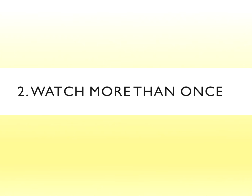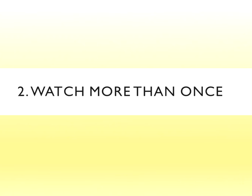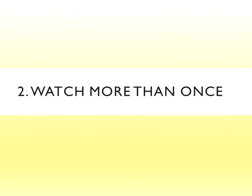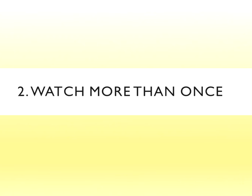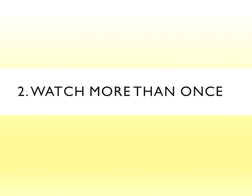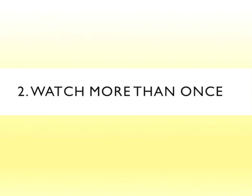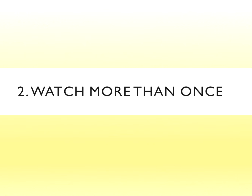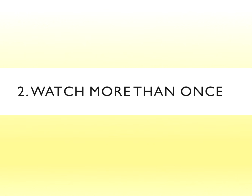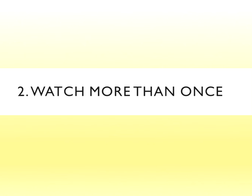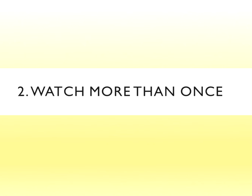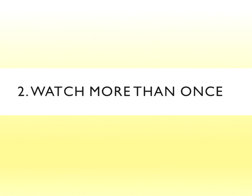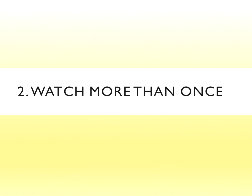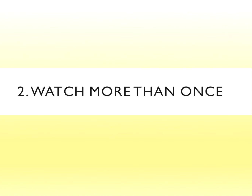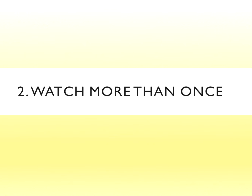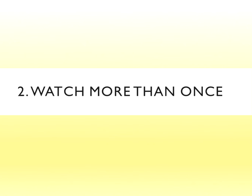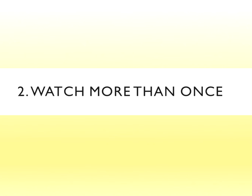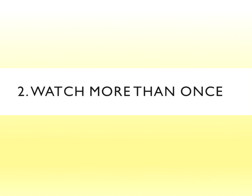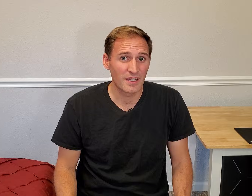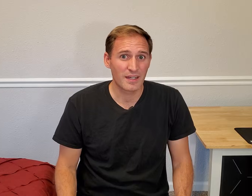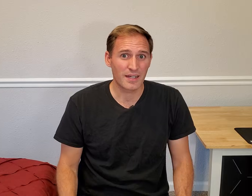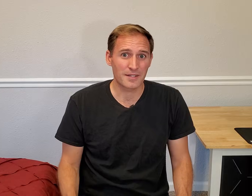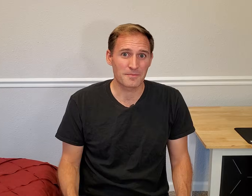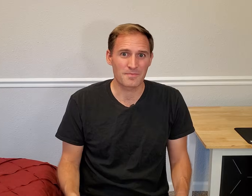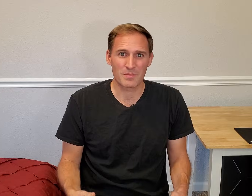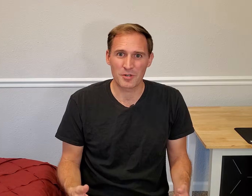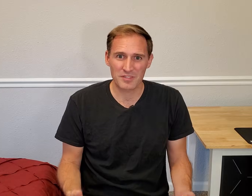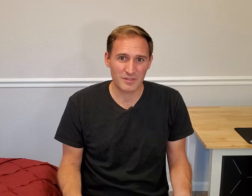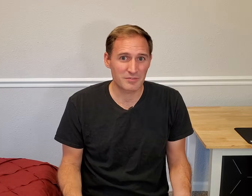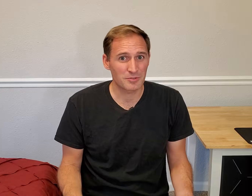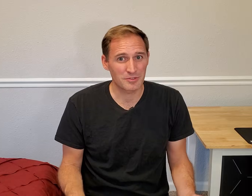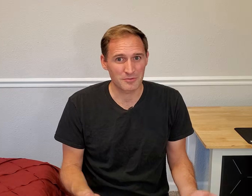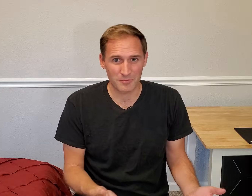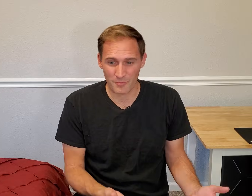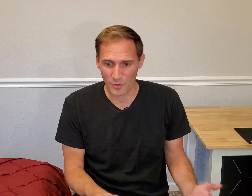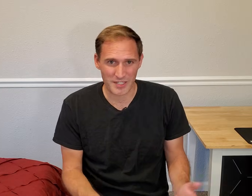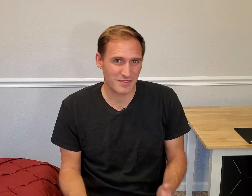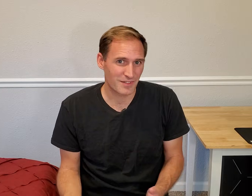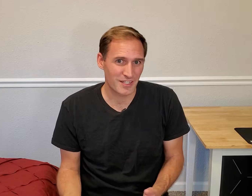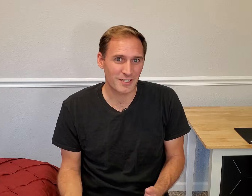actually watch this video more than once. Most of us will watch a video and